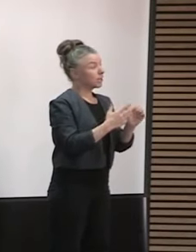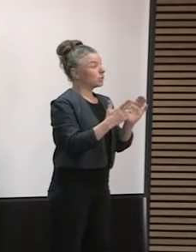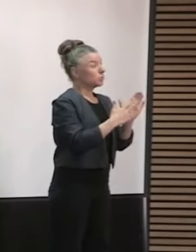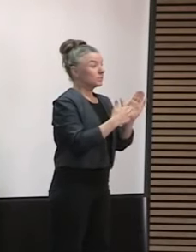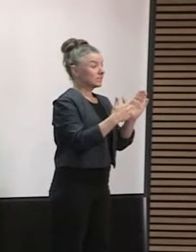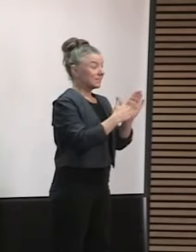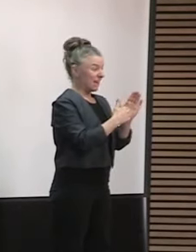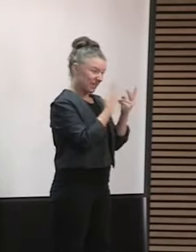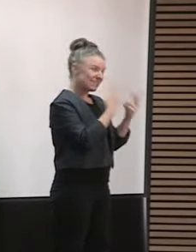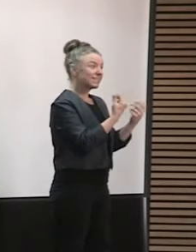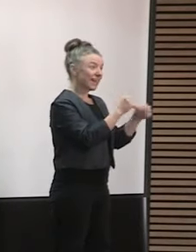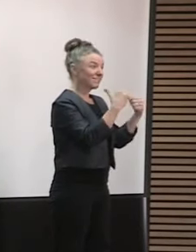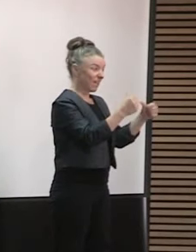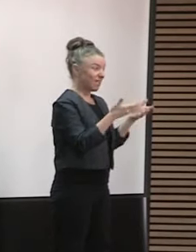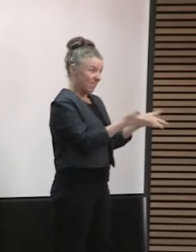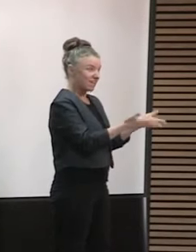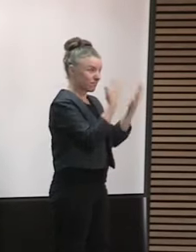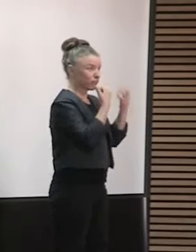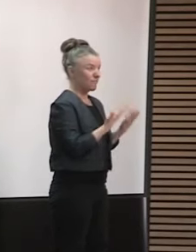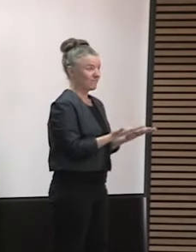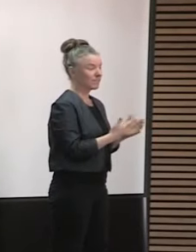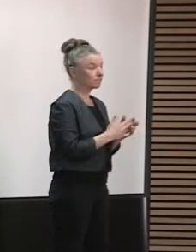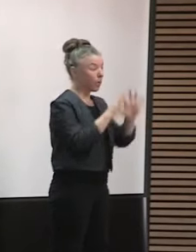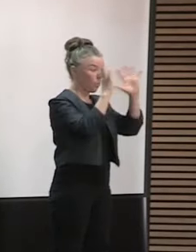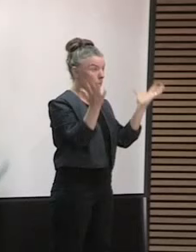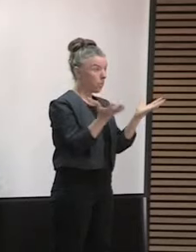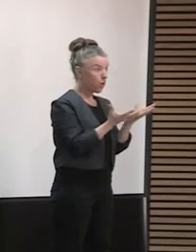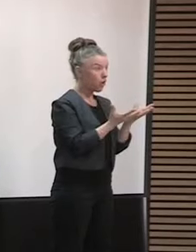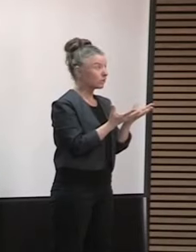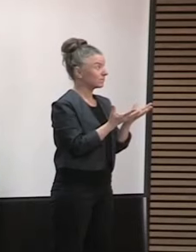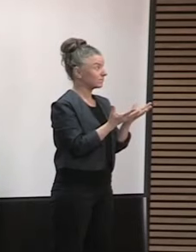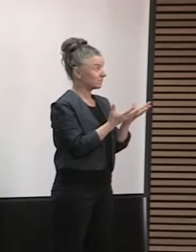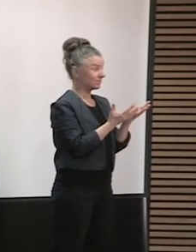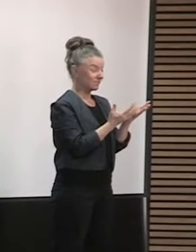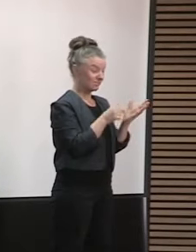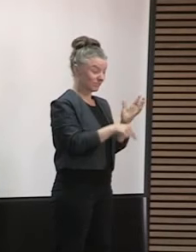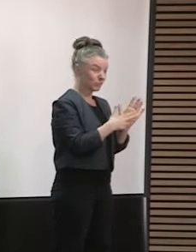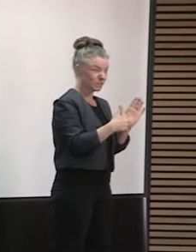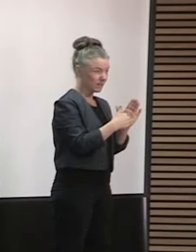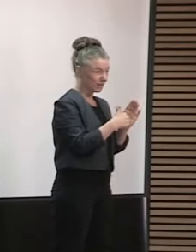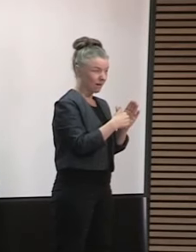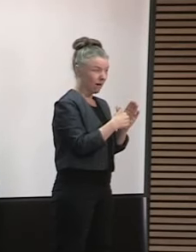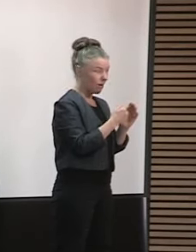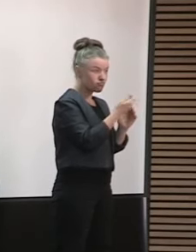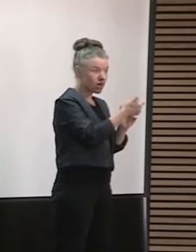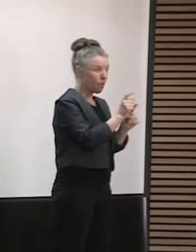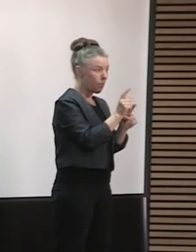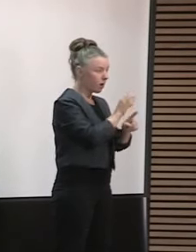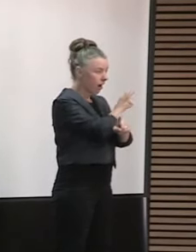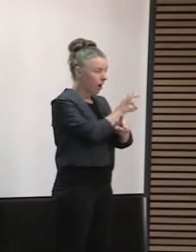genome. In both those cases, there is no further spread.